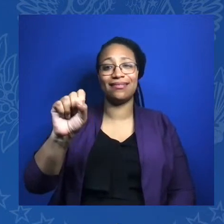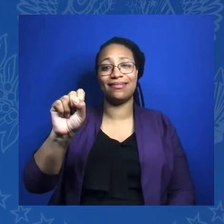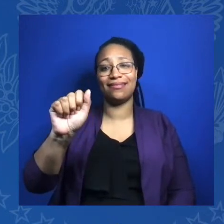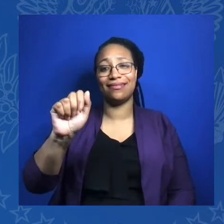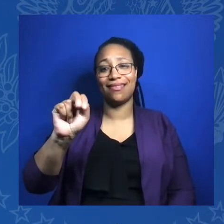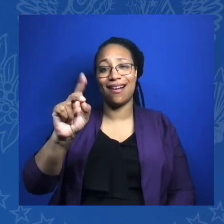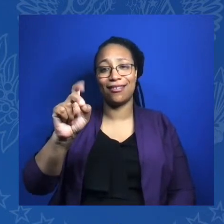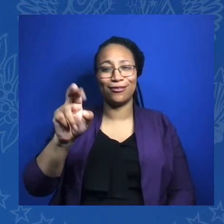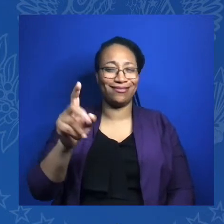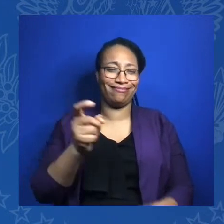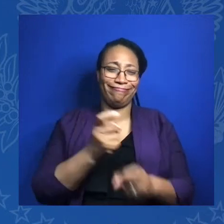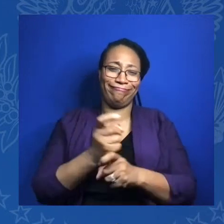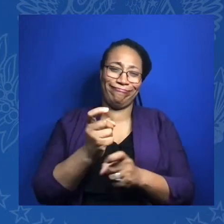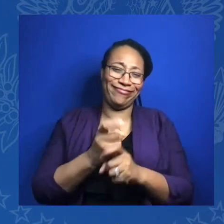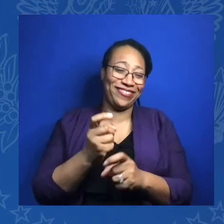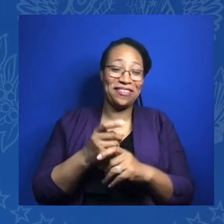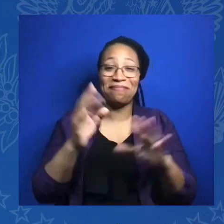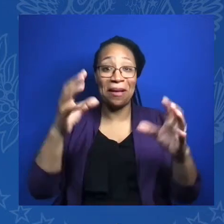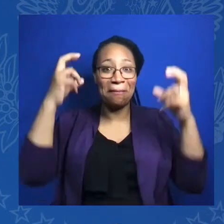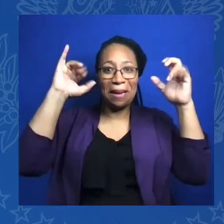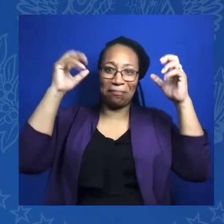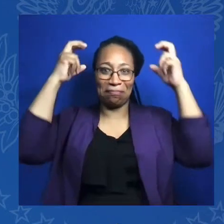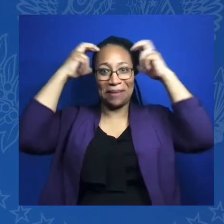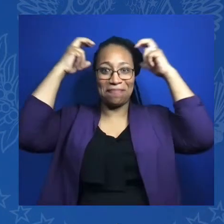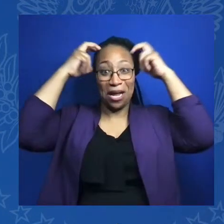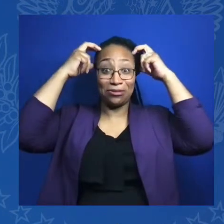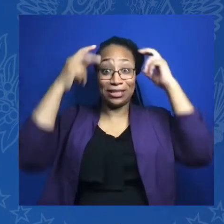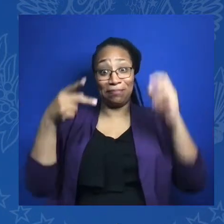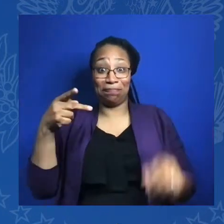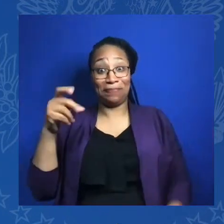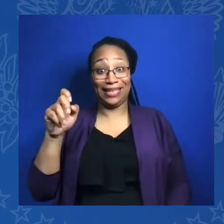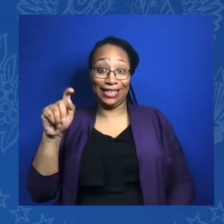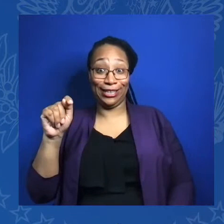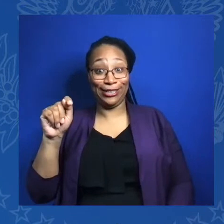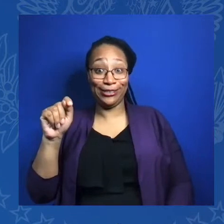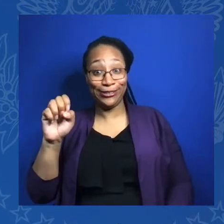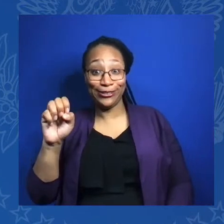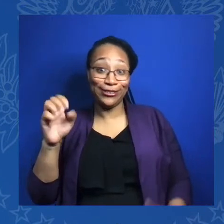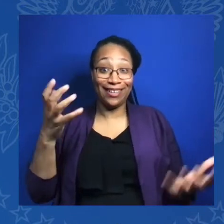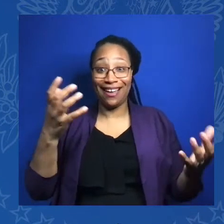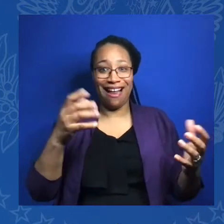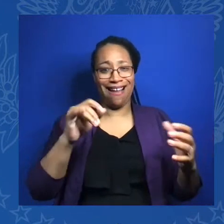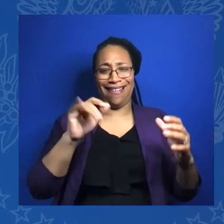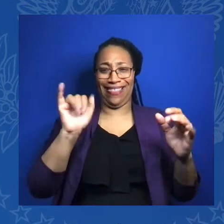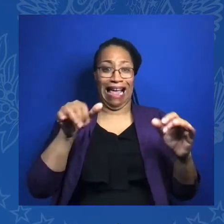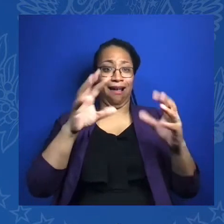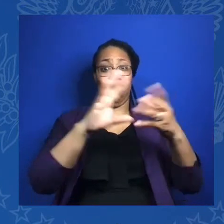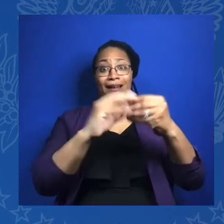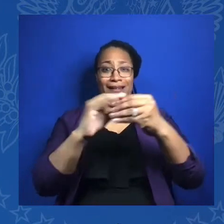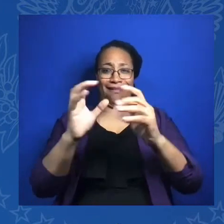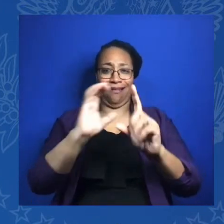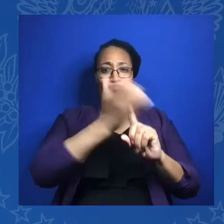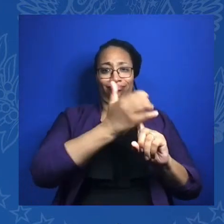Now, look -- can't be too rough on the guy. After his reelection as governor,